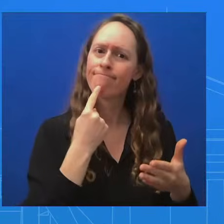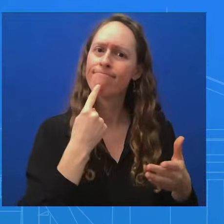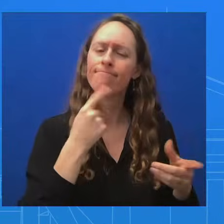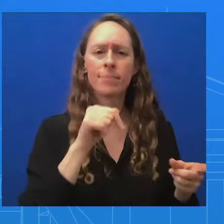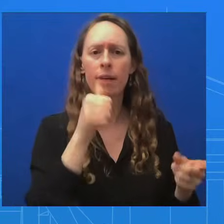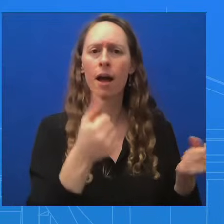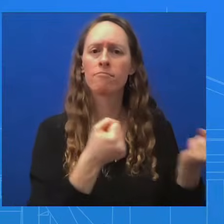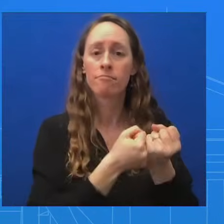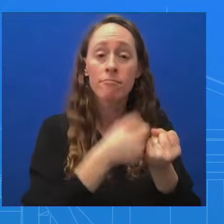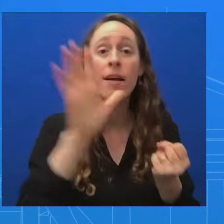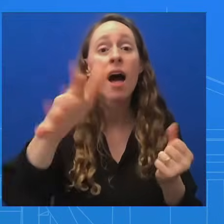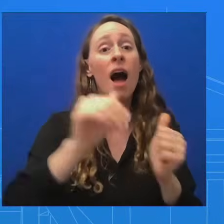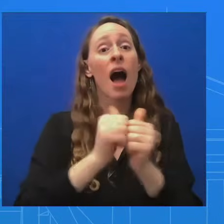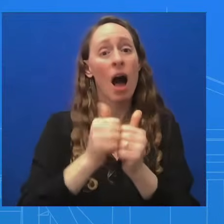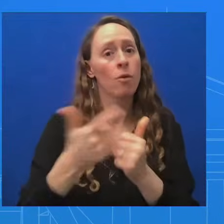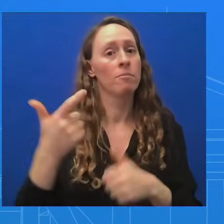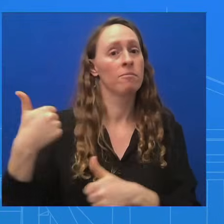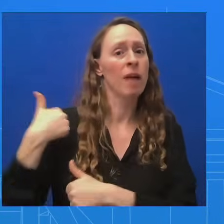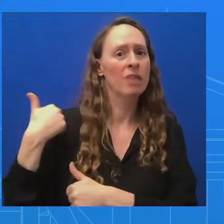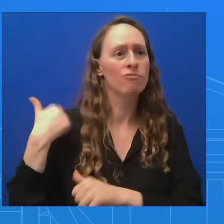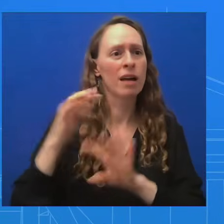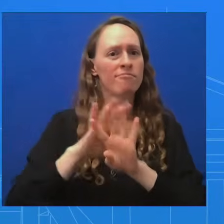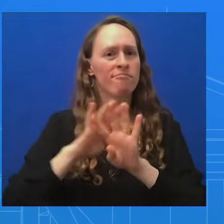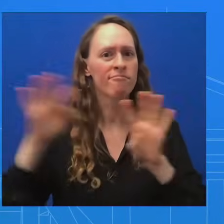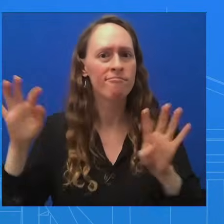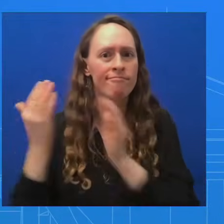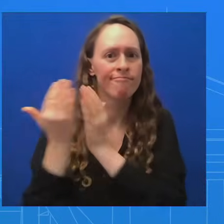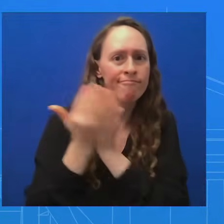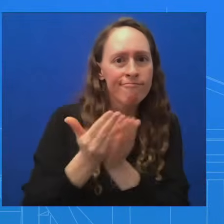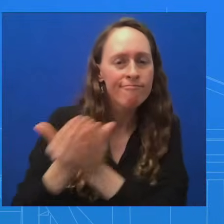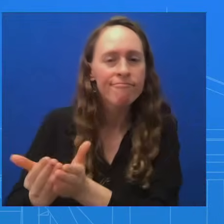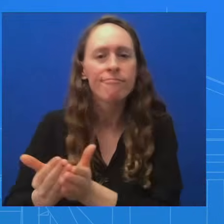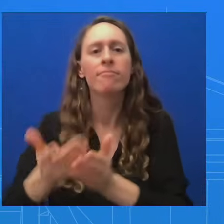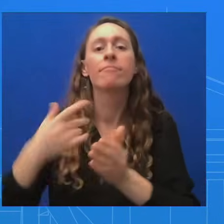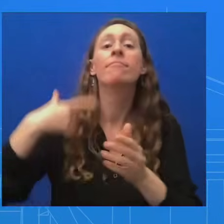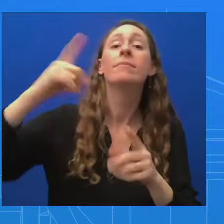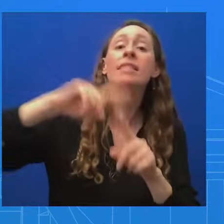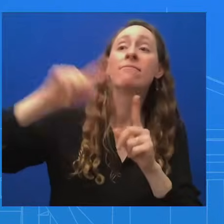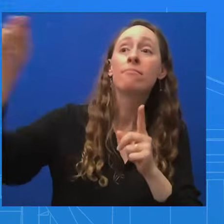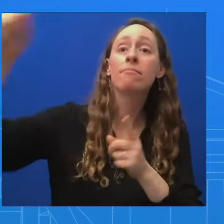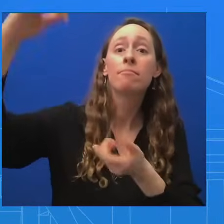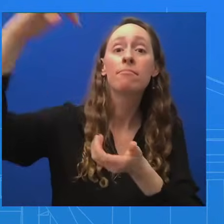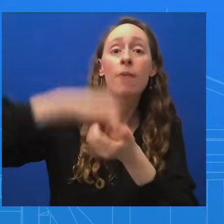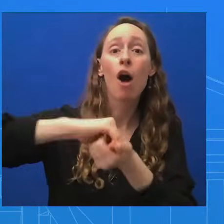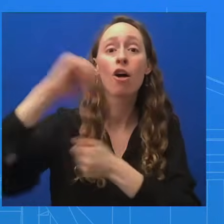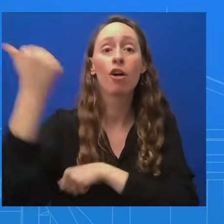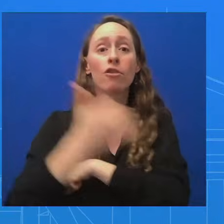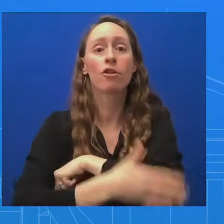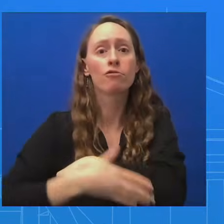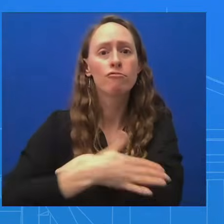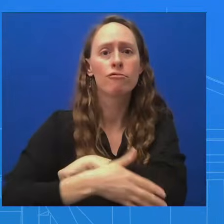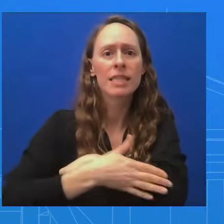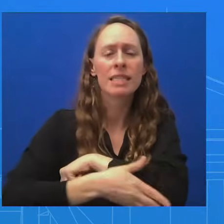I mean, we've now got a coalition of 20-some-odd countries -- ships and aircraft and other capabilities -- trying to protect Red Sea shipping.